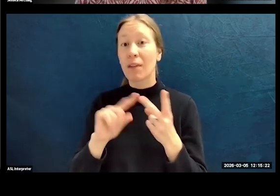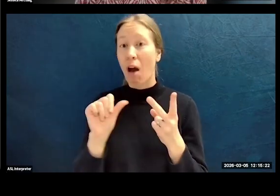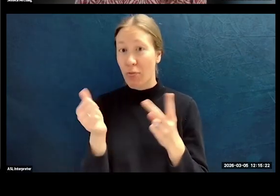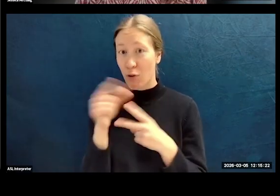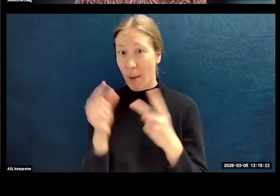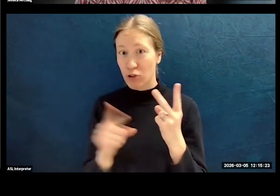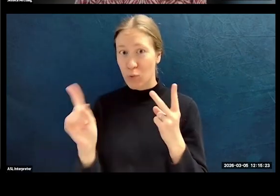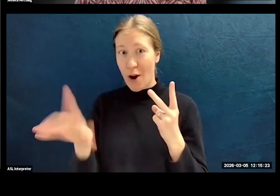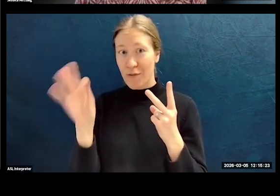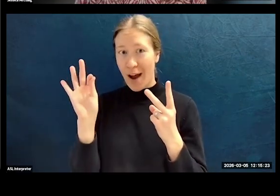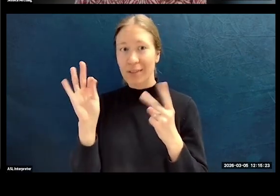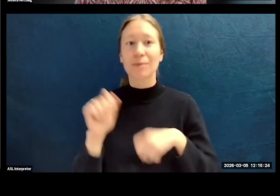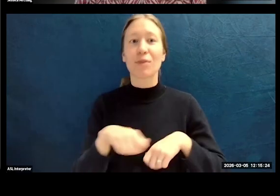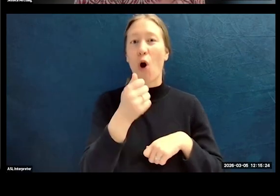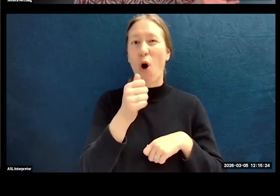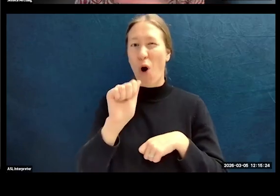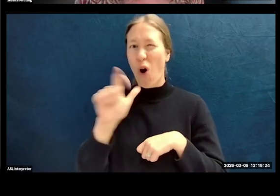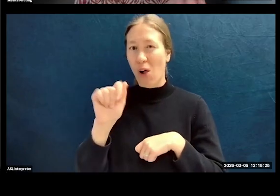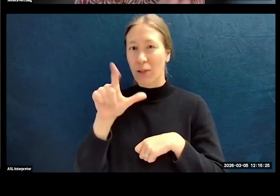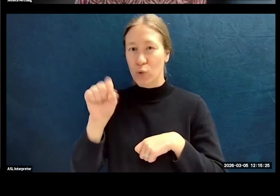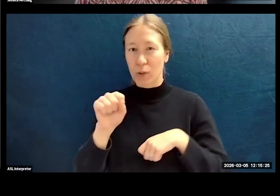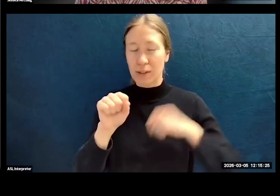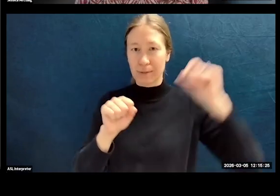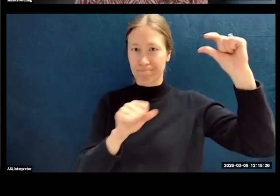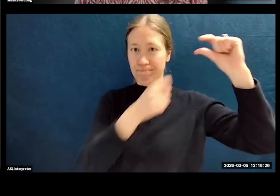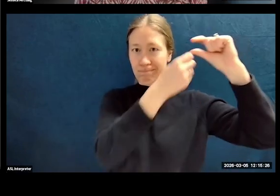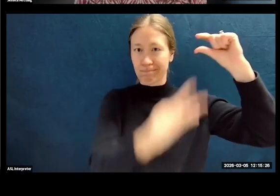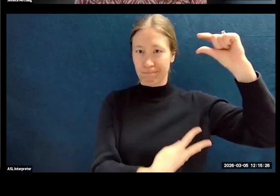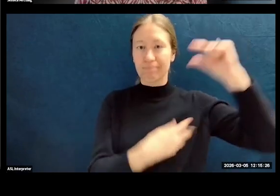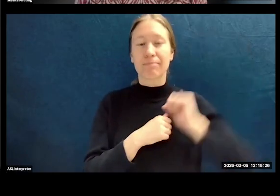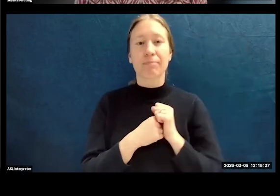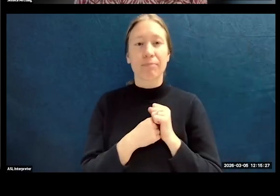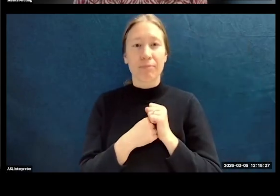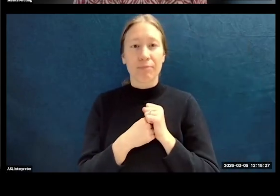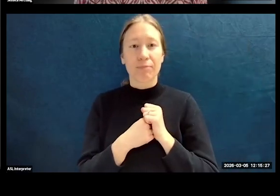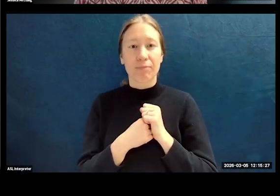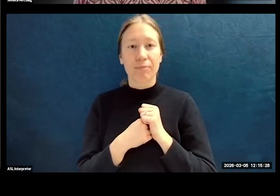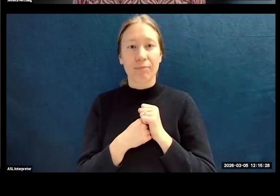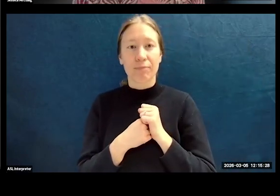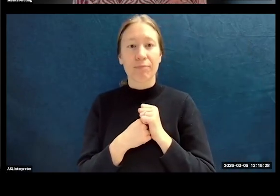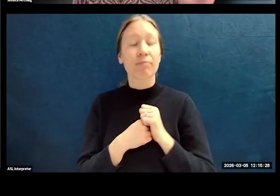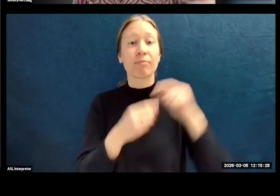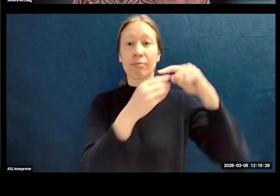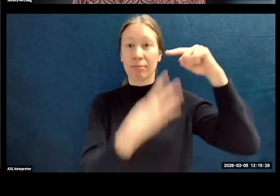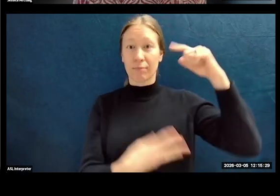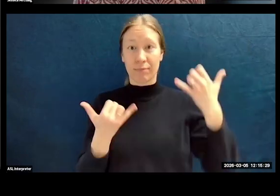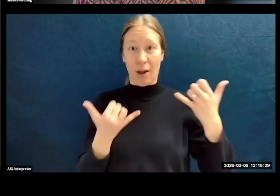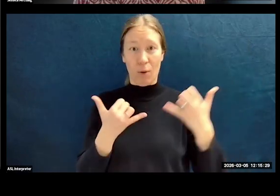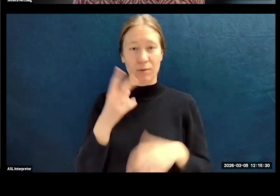is to go to your All Tools menu, which is in the top toolbar ribbon in Acrobat. And when this opens you'll see a listing of tools